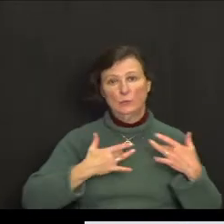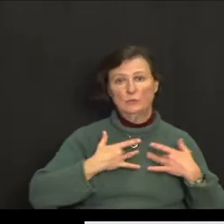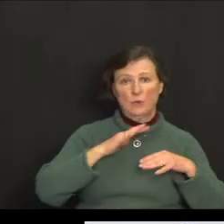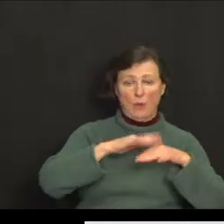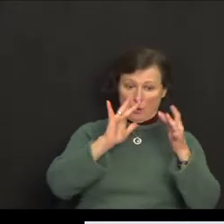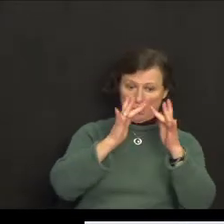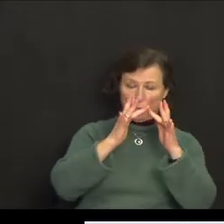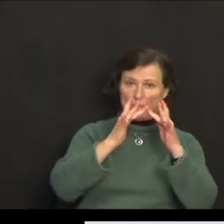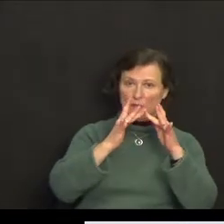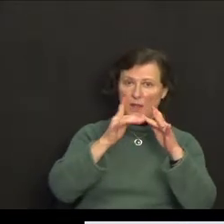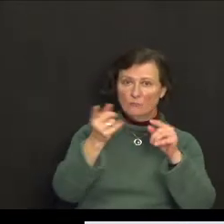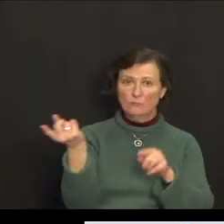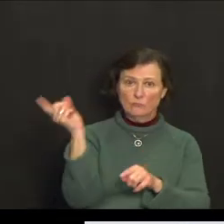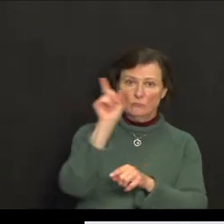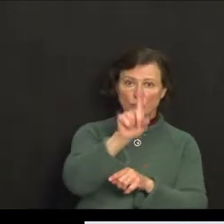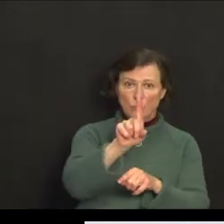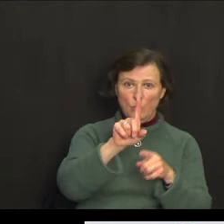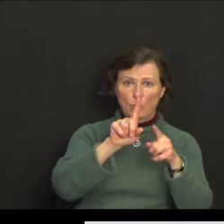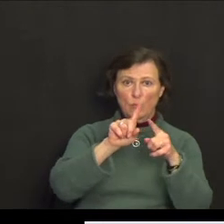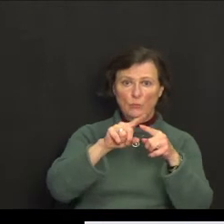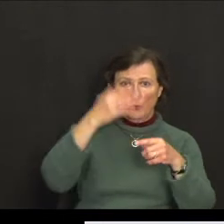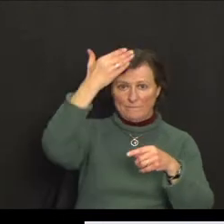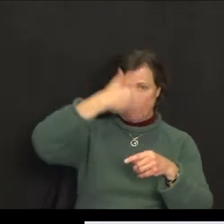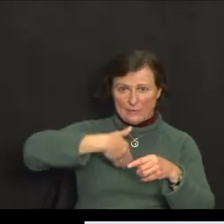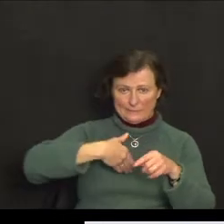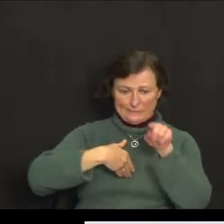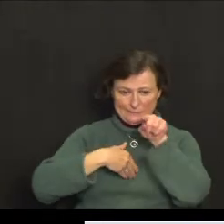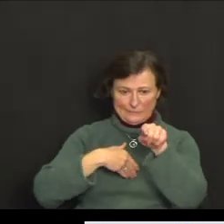You can go directly onto the front page and there is a link